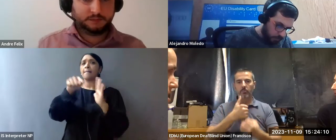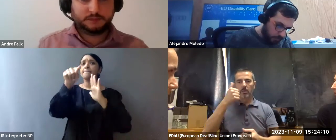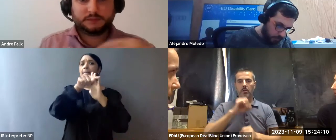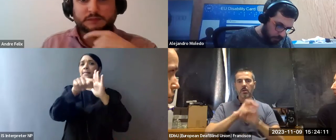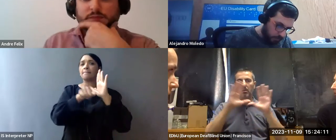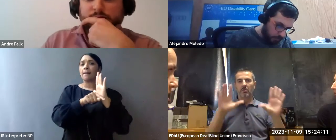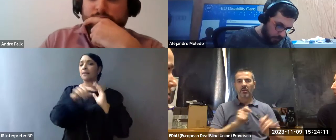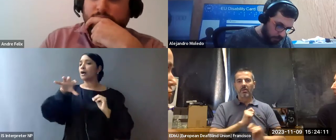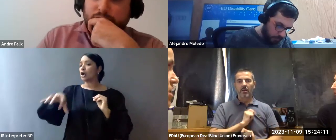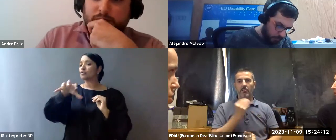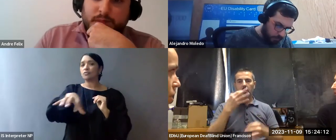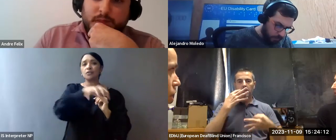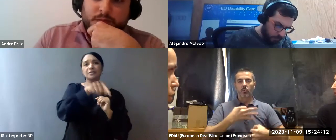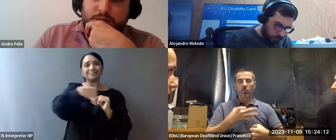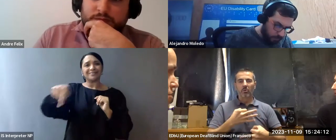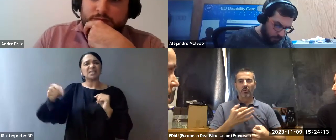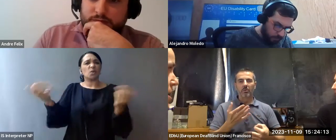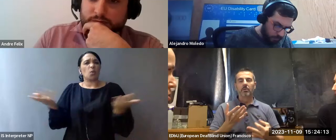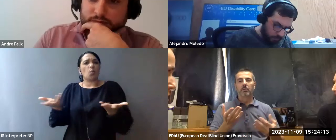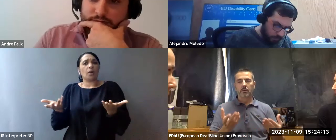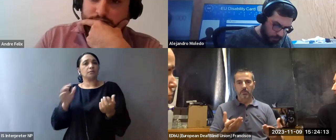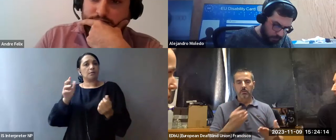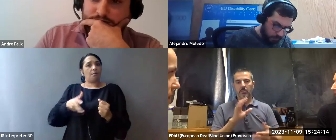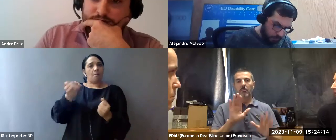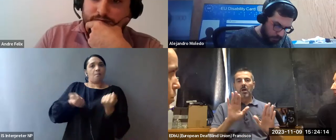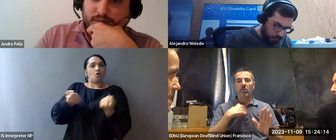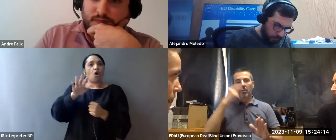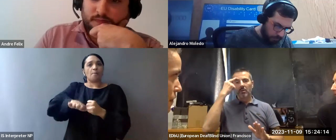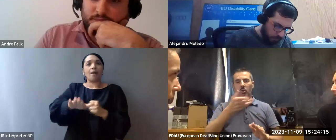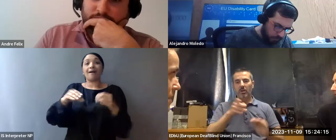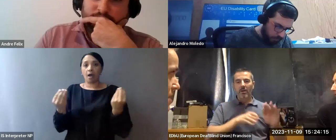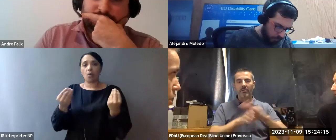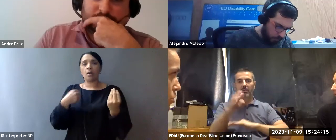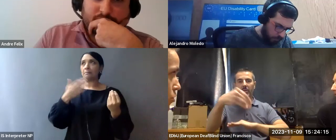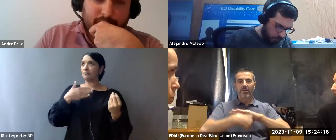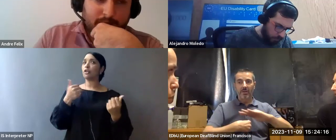in each city, region or country so that I would feel more safe and secure